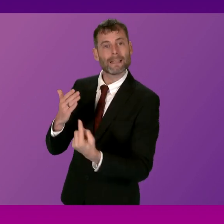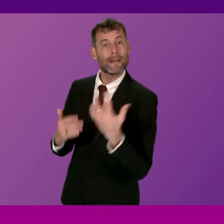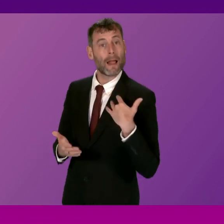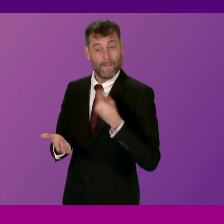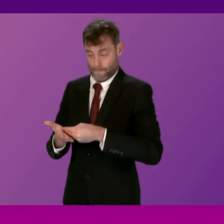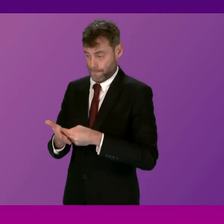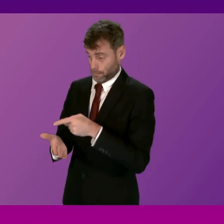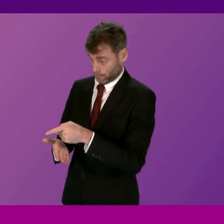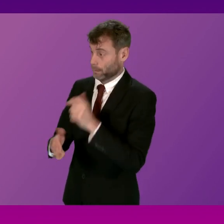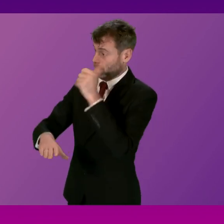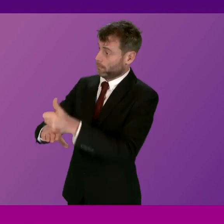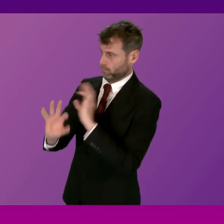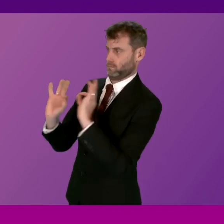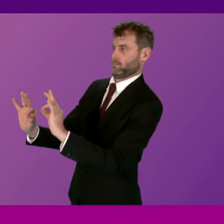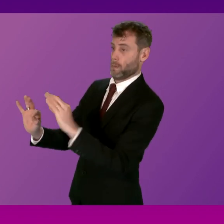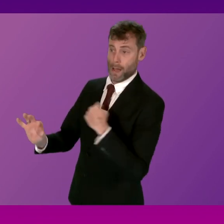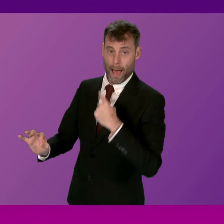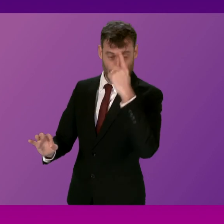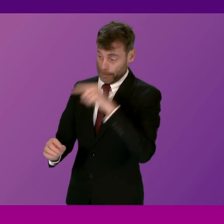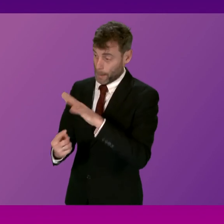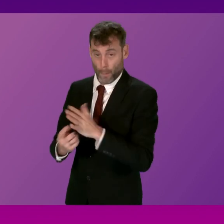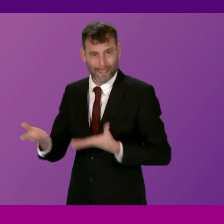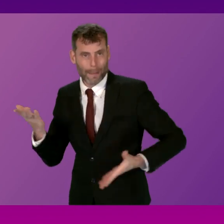are having this debate, but we are still miles from where we need to be.